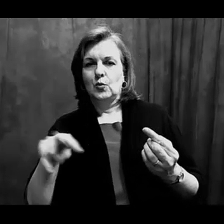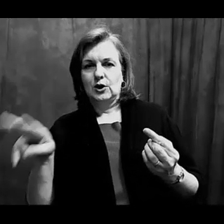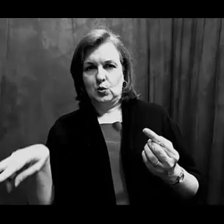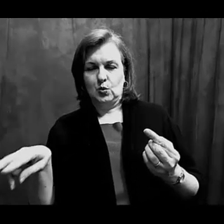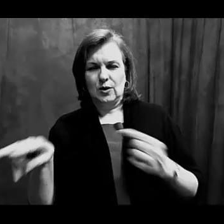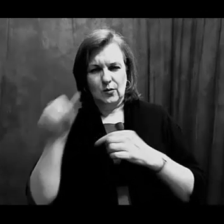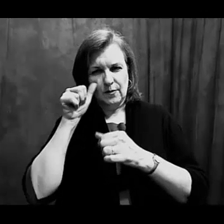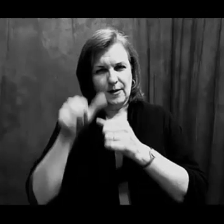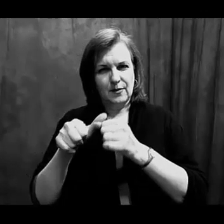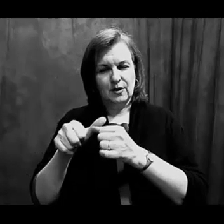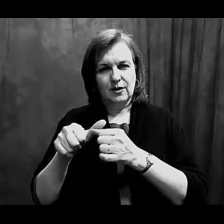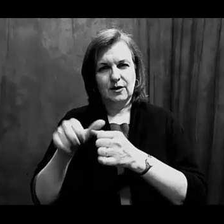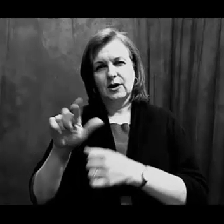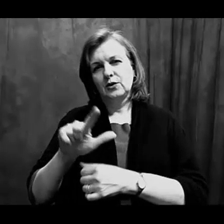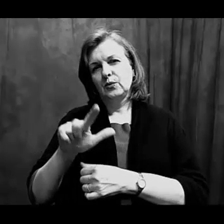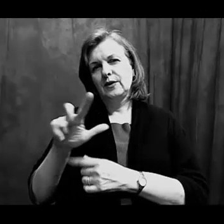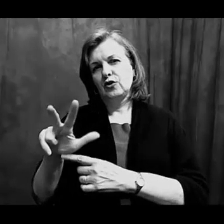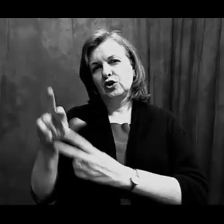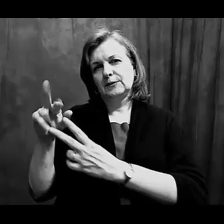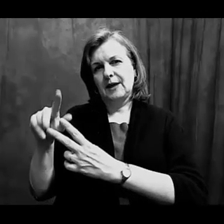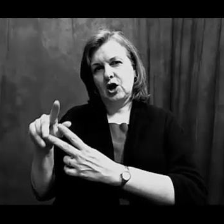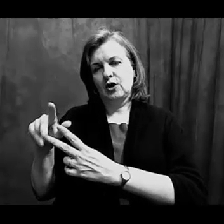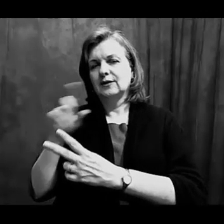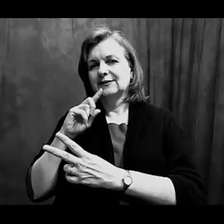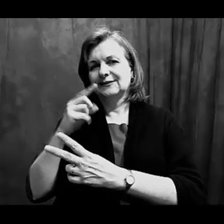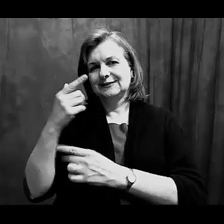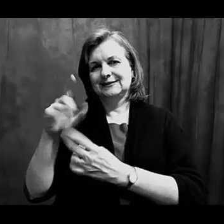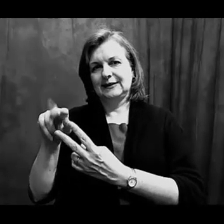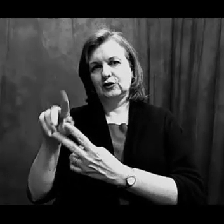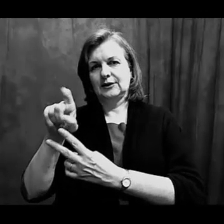remember the 23rd set is X Y